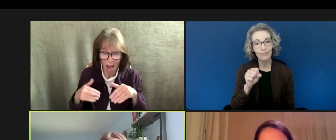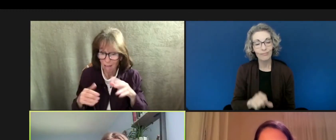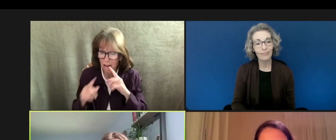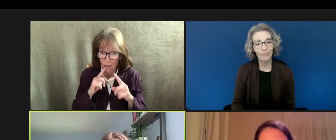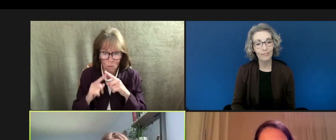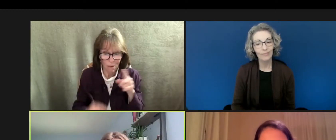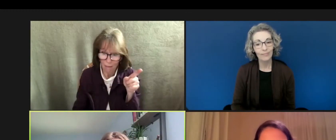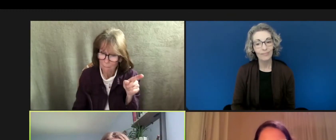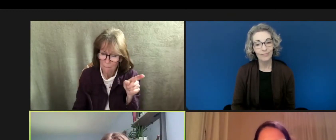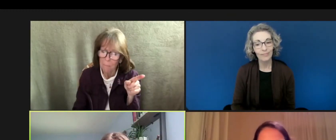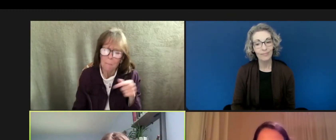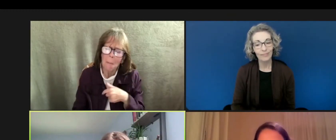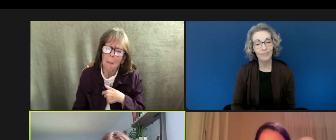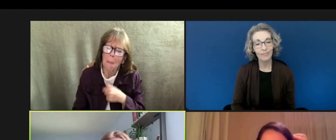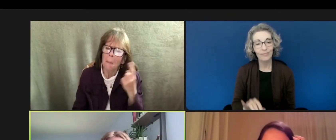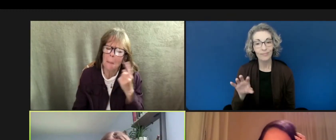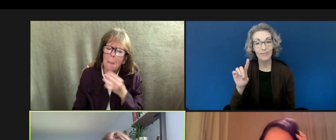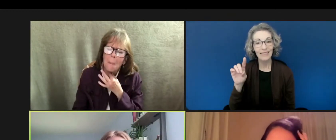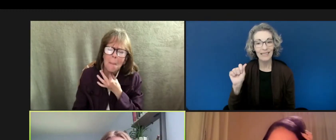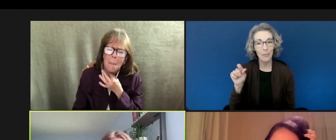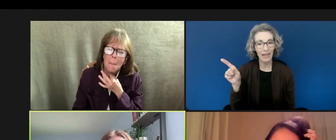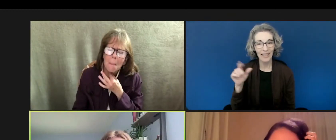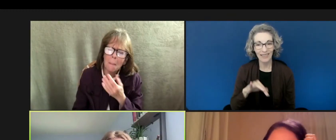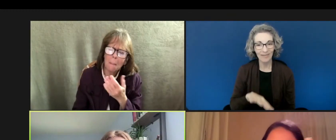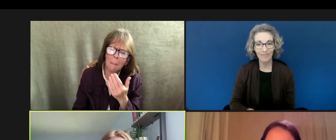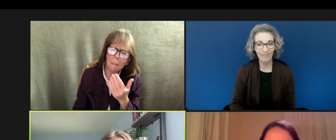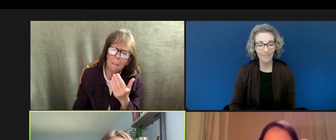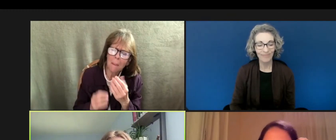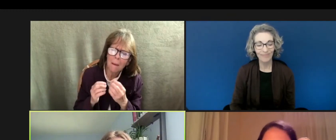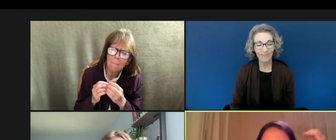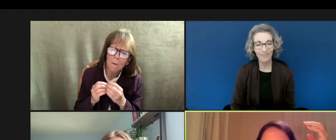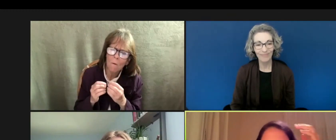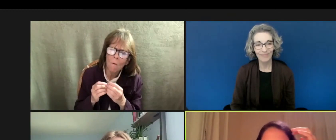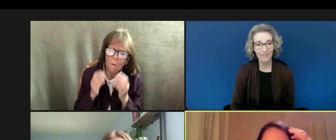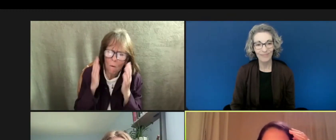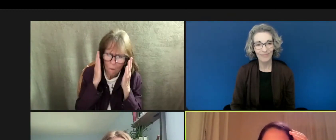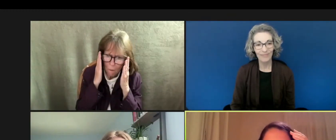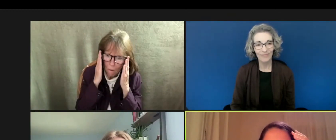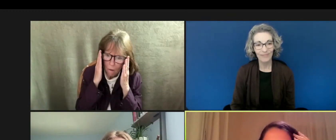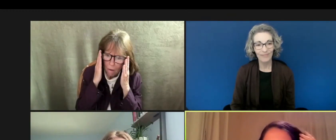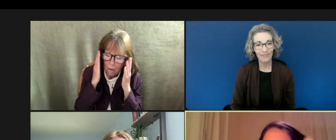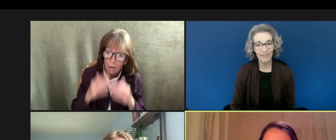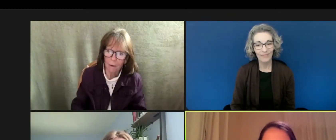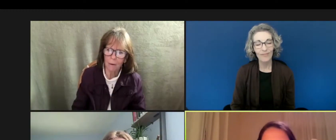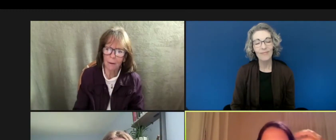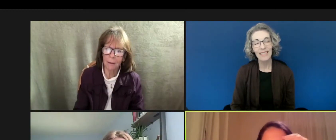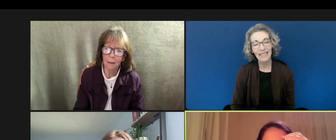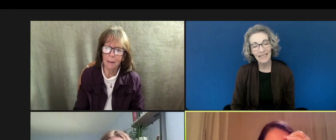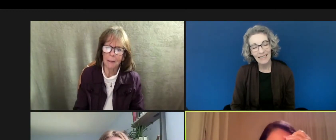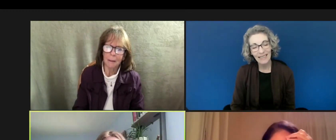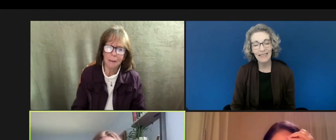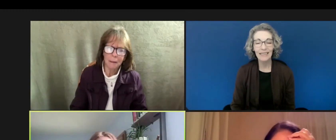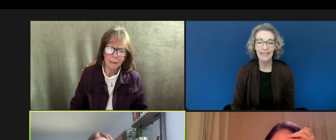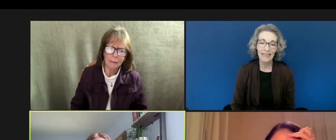I wanted to hear a little bit more from you. Yeah. Tell me a little bit more about that.